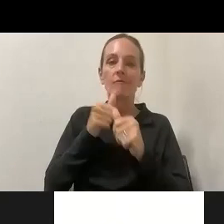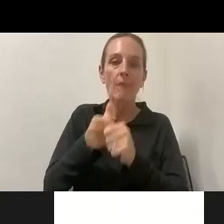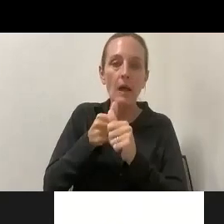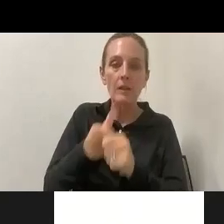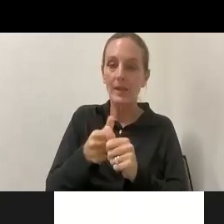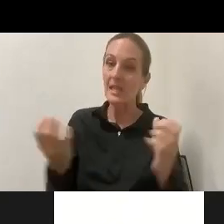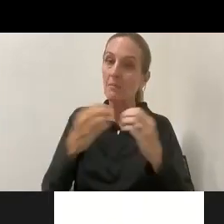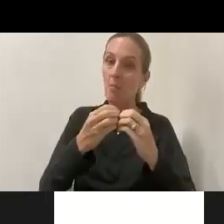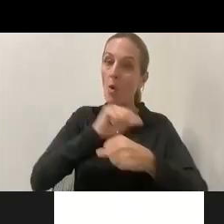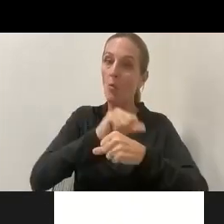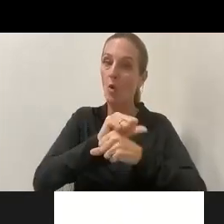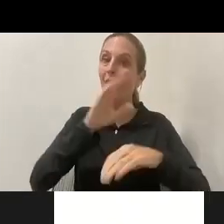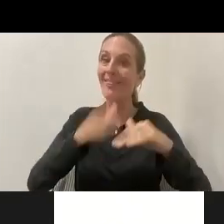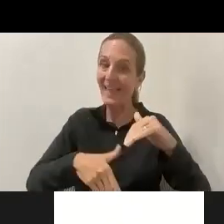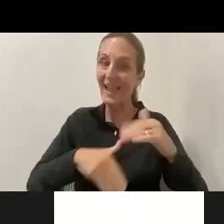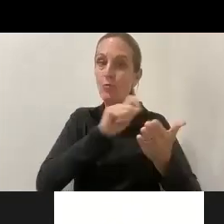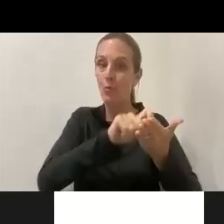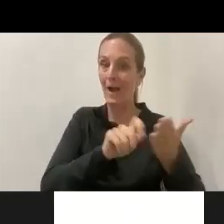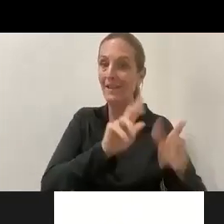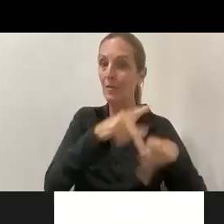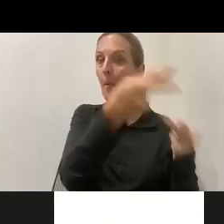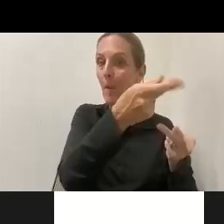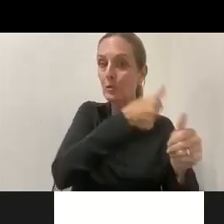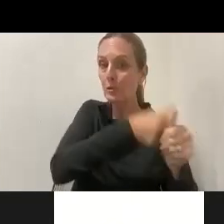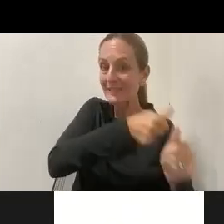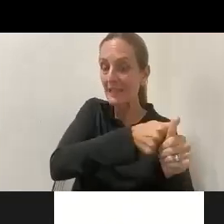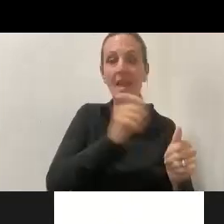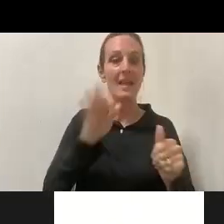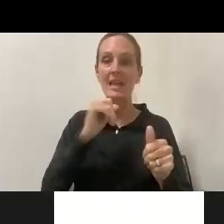and quite often if people do not complete their final reports, they are not eligible for funding